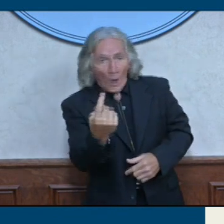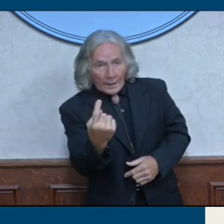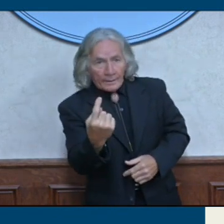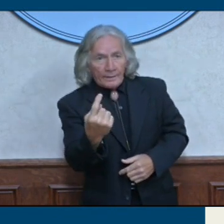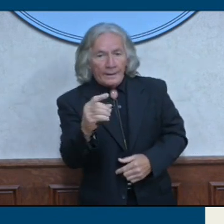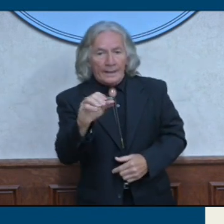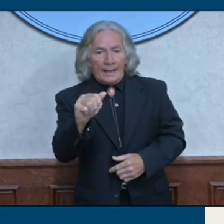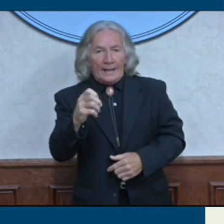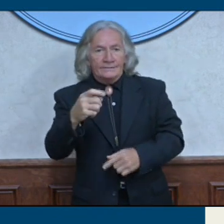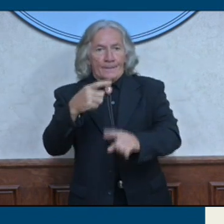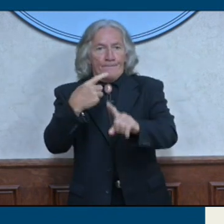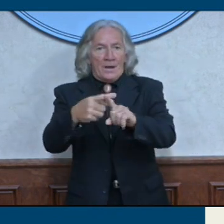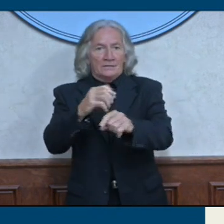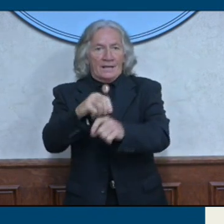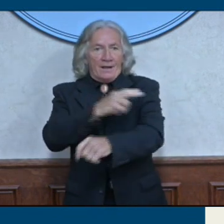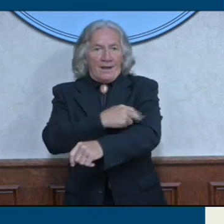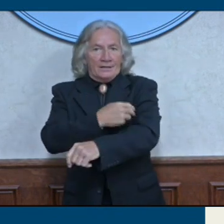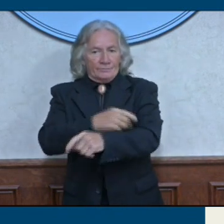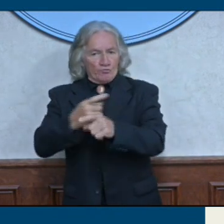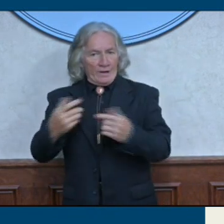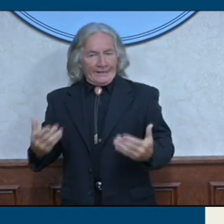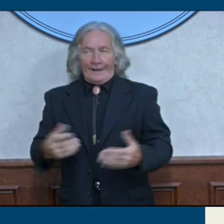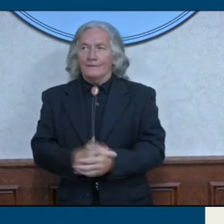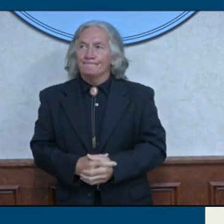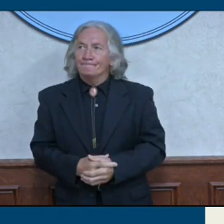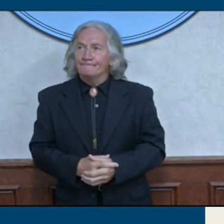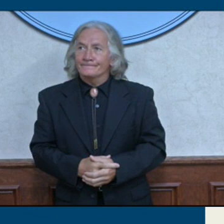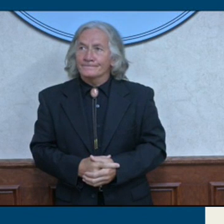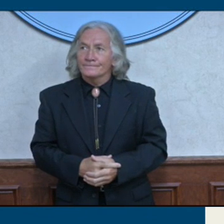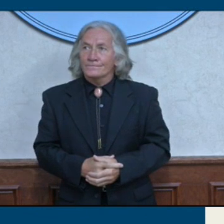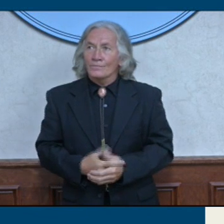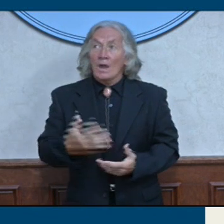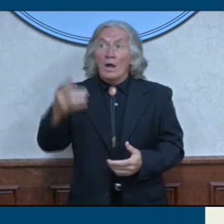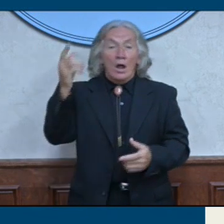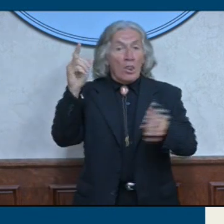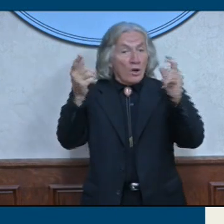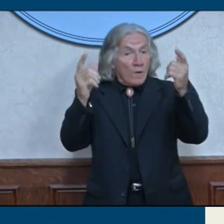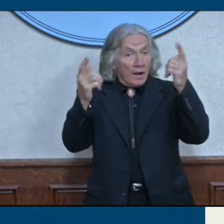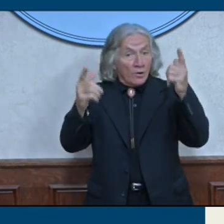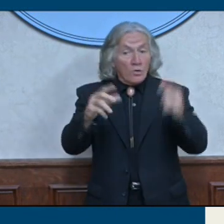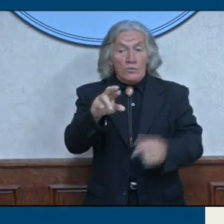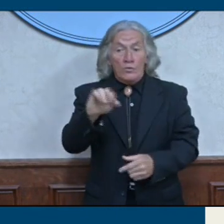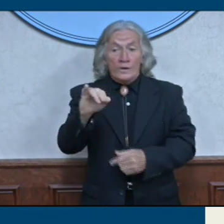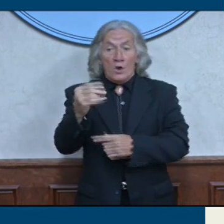17. THEY CAN SURGE INTO AN ADDITIONAL 220 BEDS. AND THEY HAVE ONE PATIENT IN THE